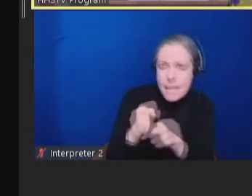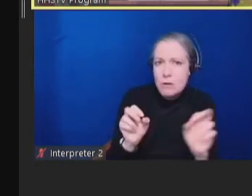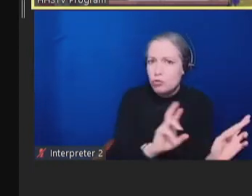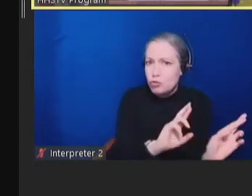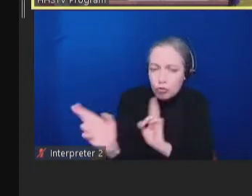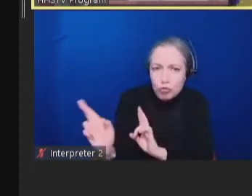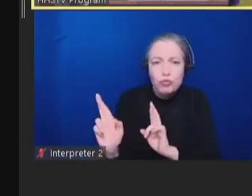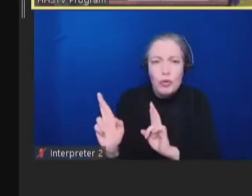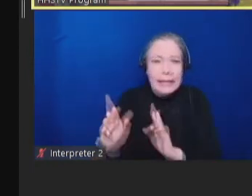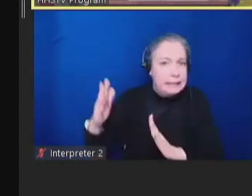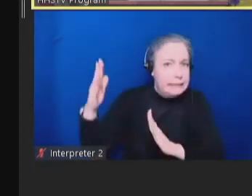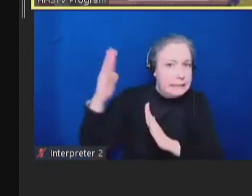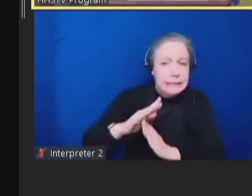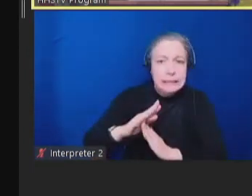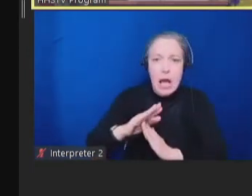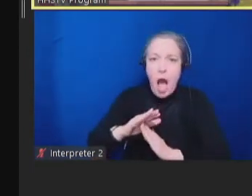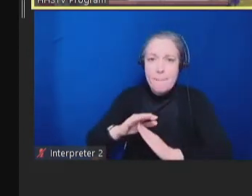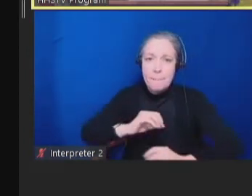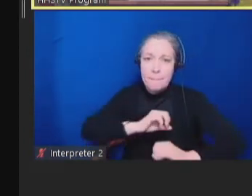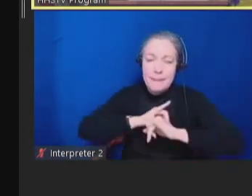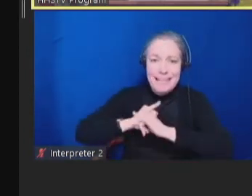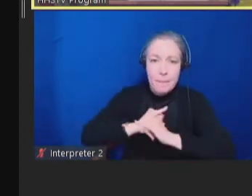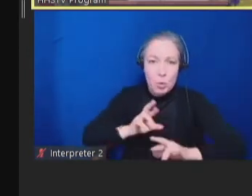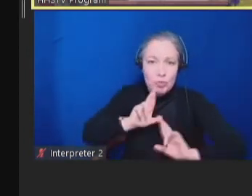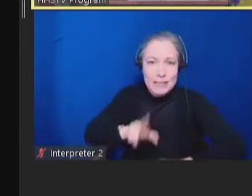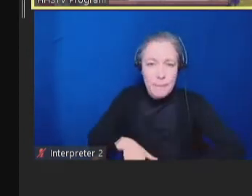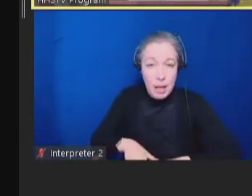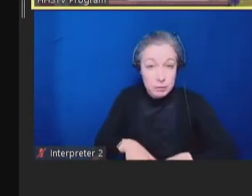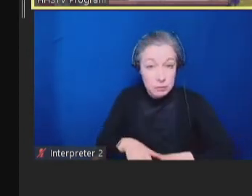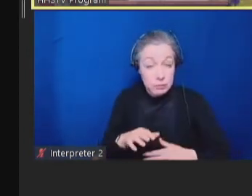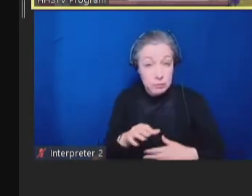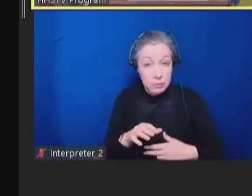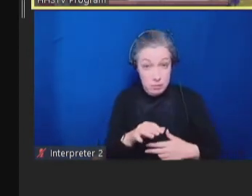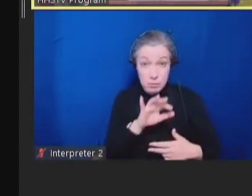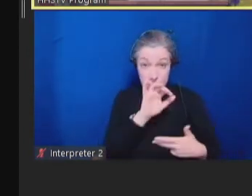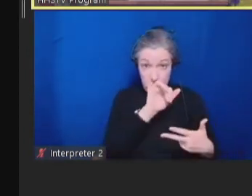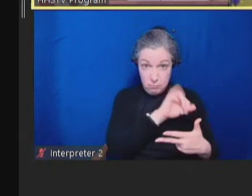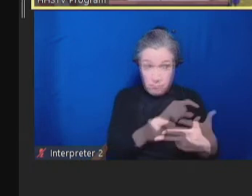And for this committee, what would be the current barriers that we really face for